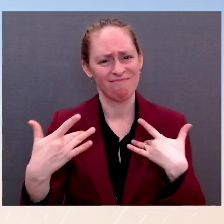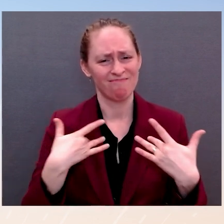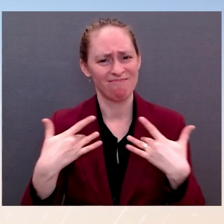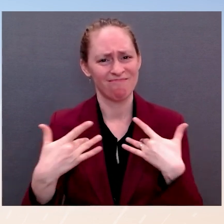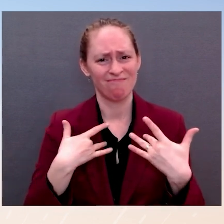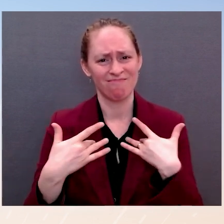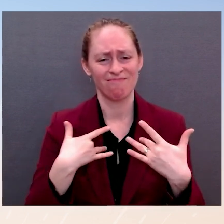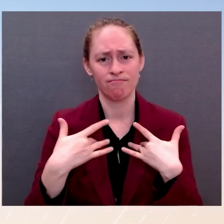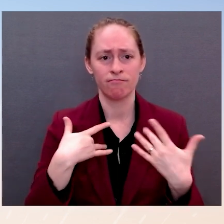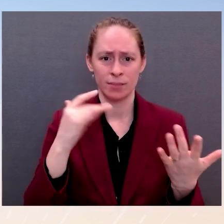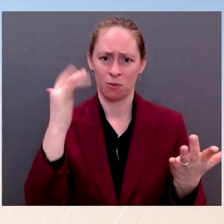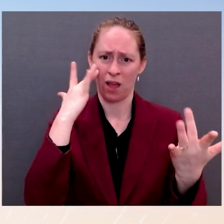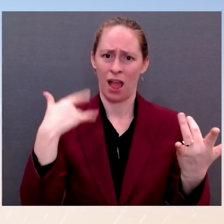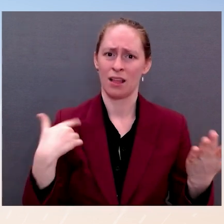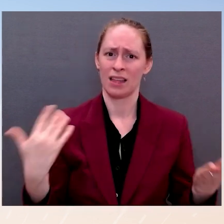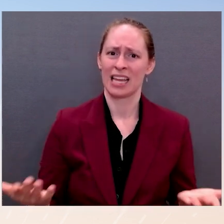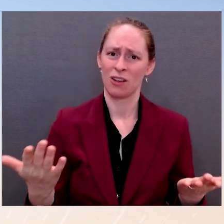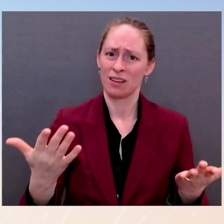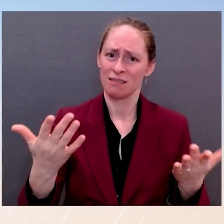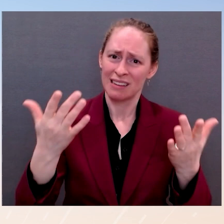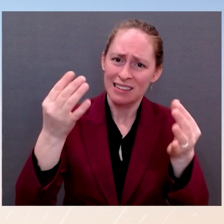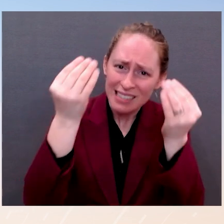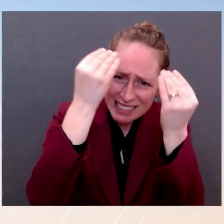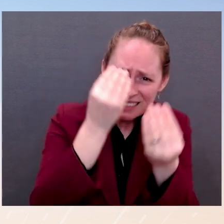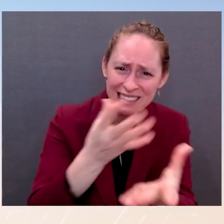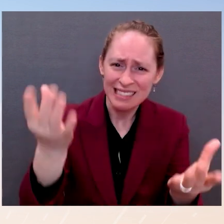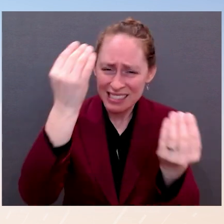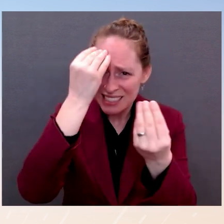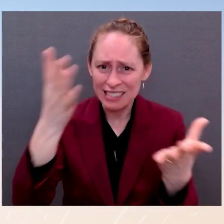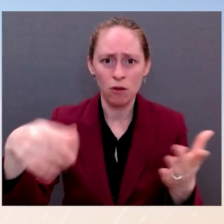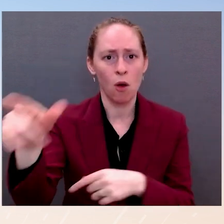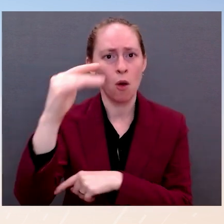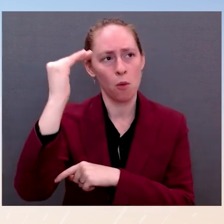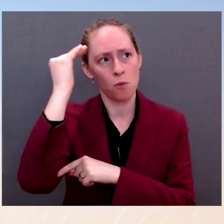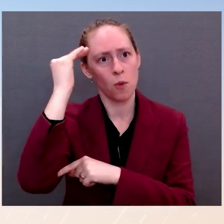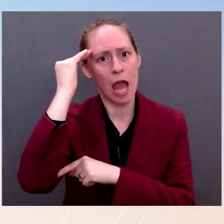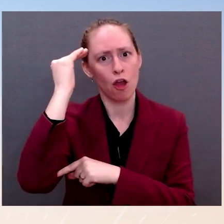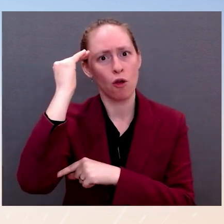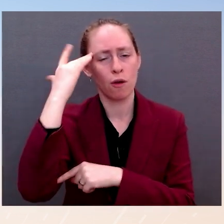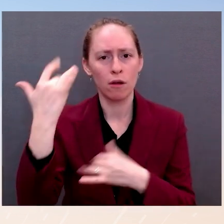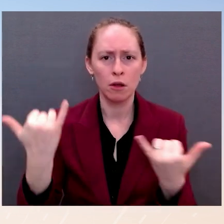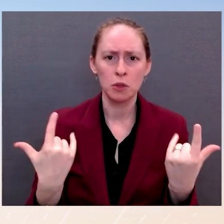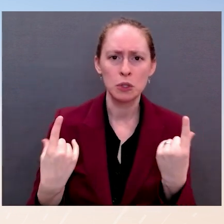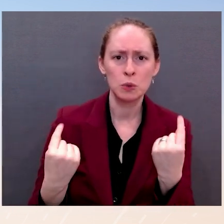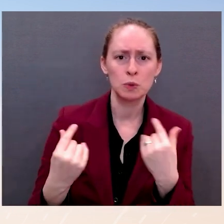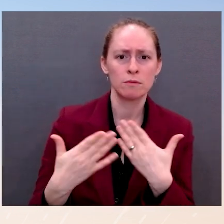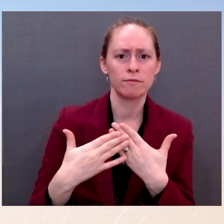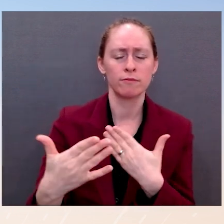to raise that awareness to all of those problems, but also to talk about the solutions this administration